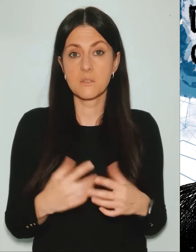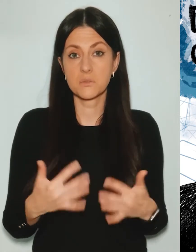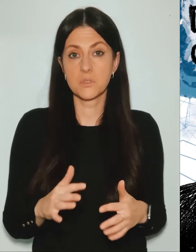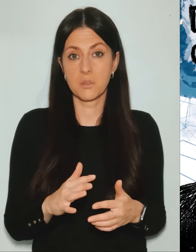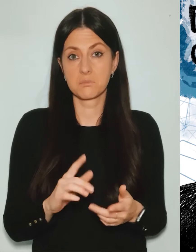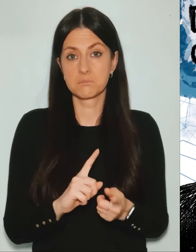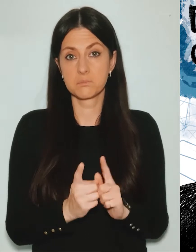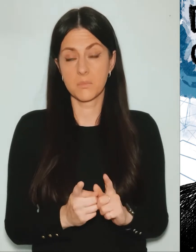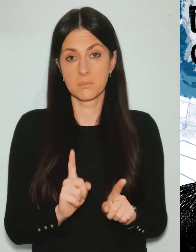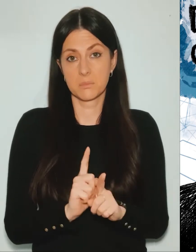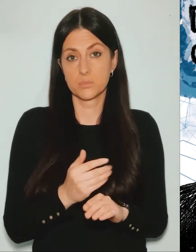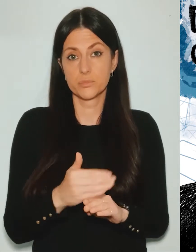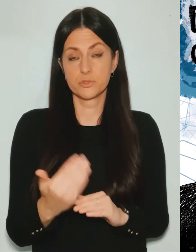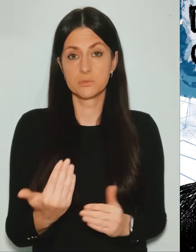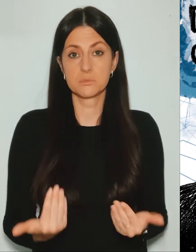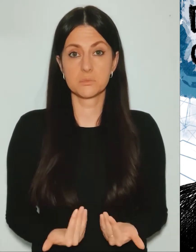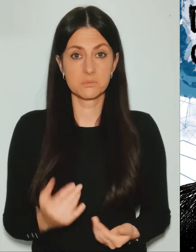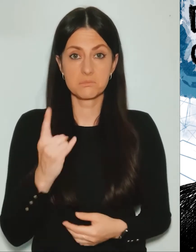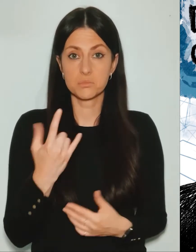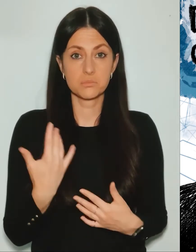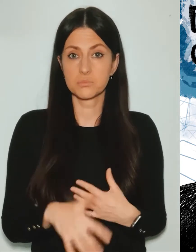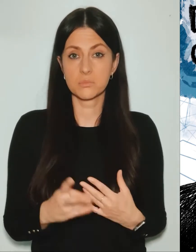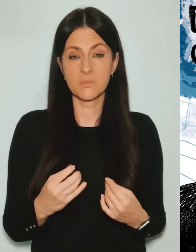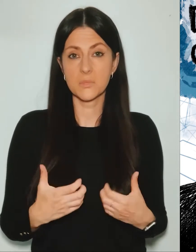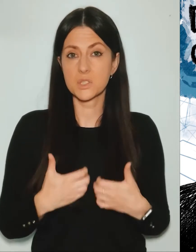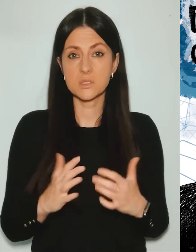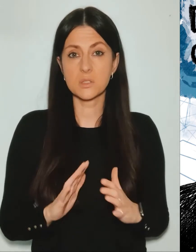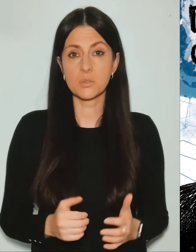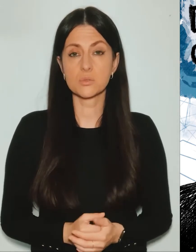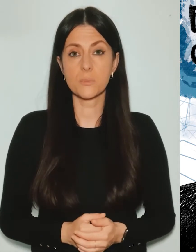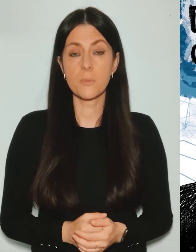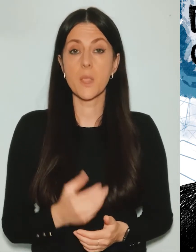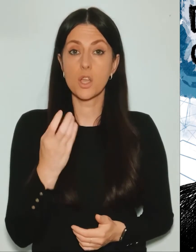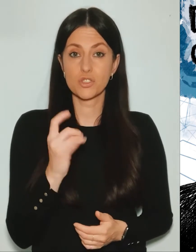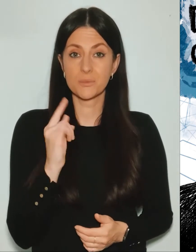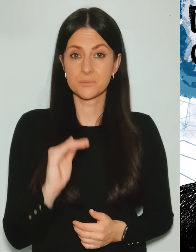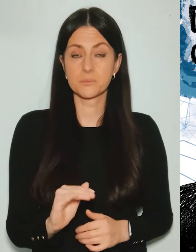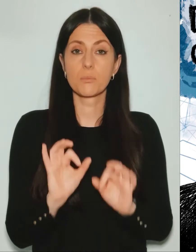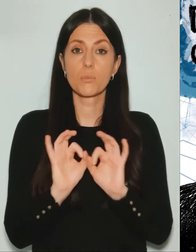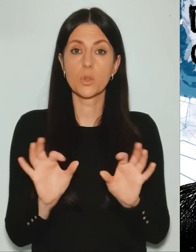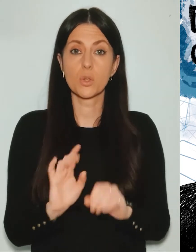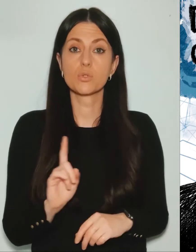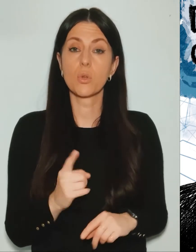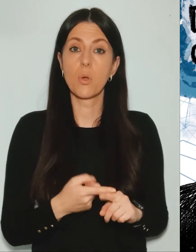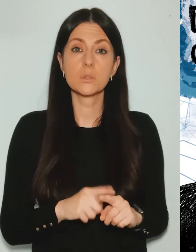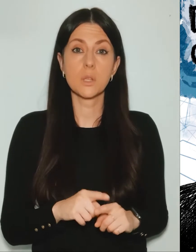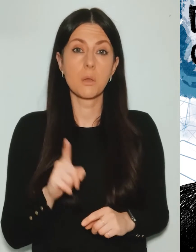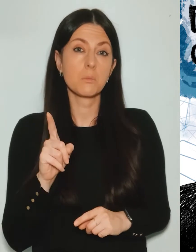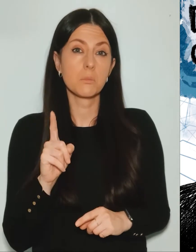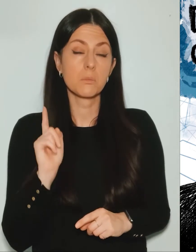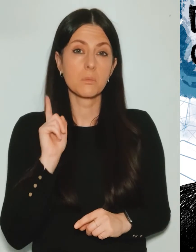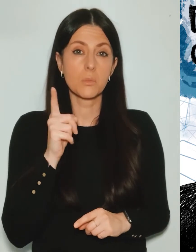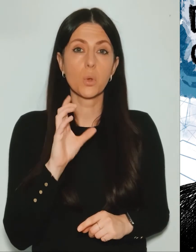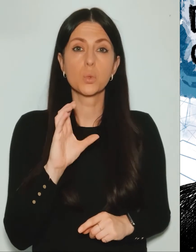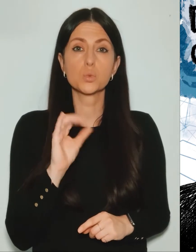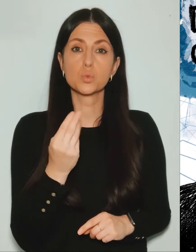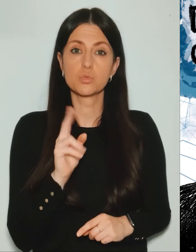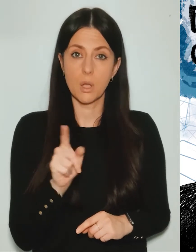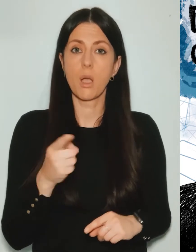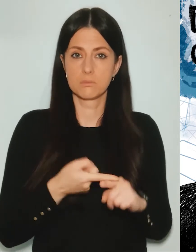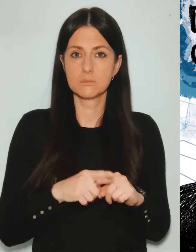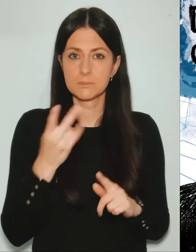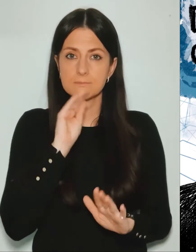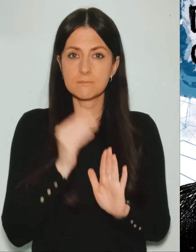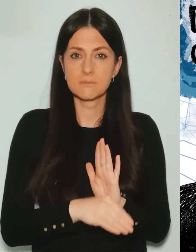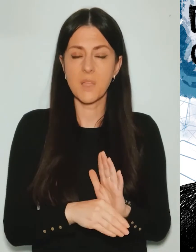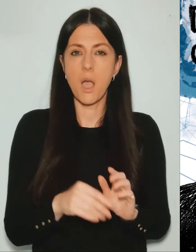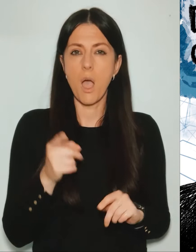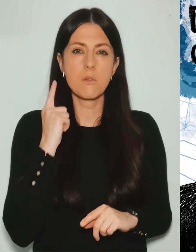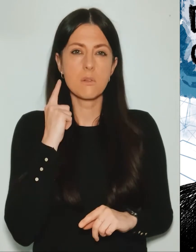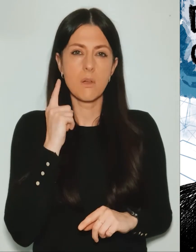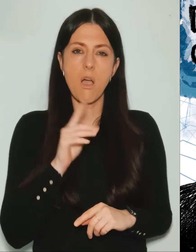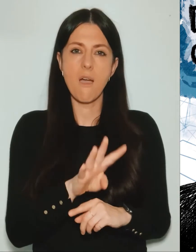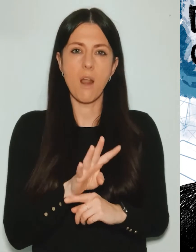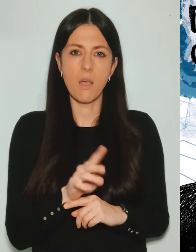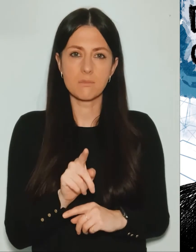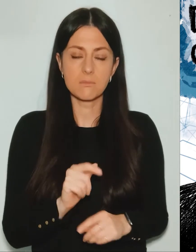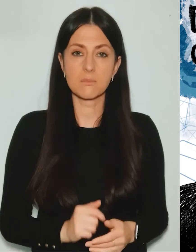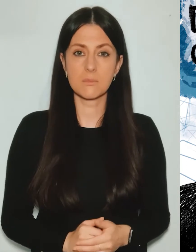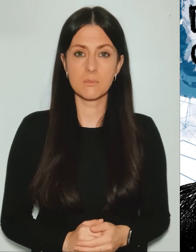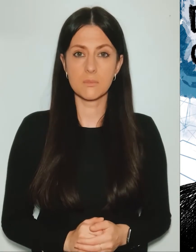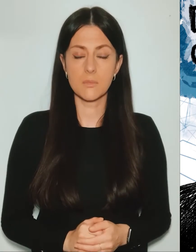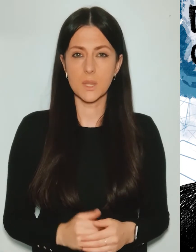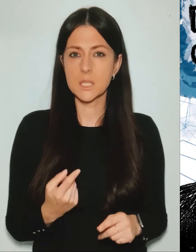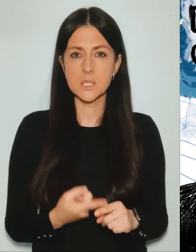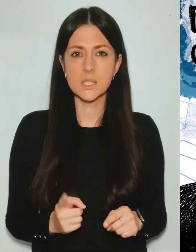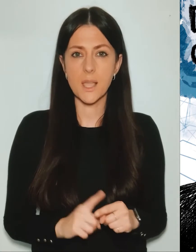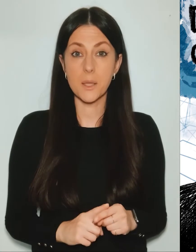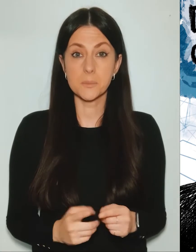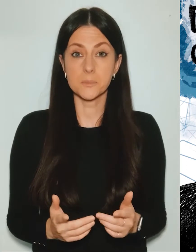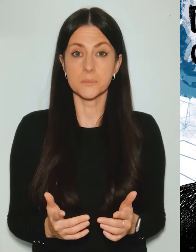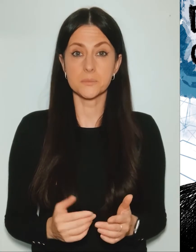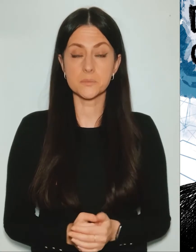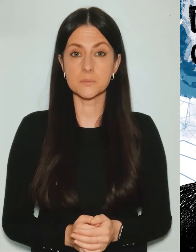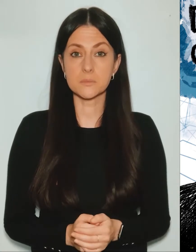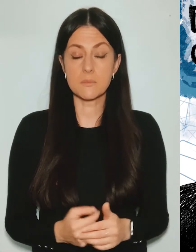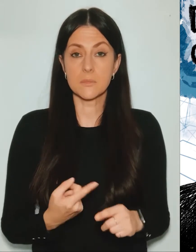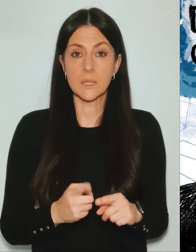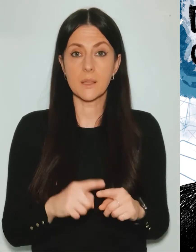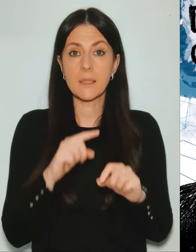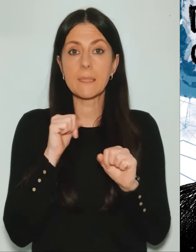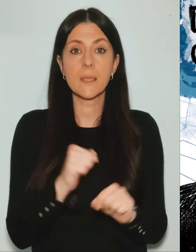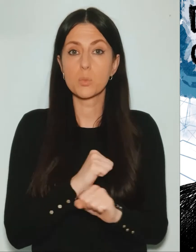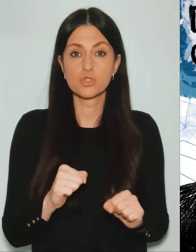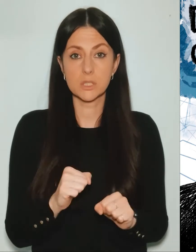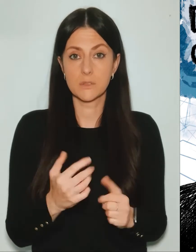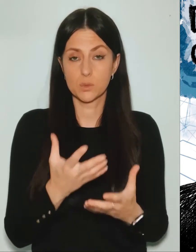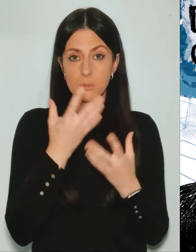She was not afraid, and she also explained to me that this is a fighter plane flying, you have to hide, or these are – Grads... And this... well... it is impossible to forget.